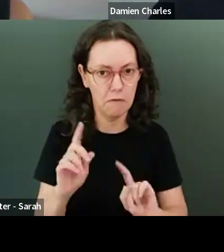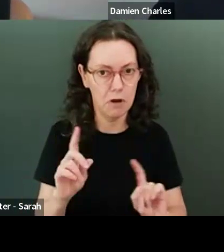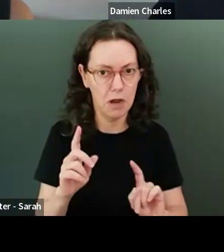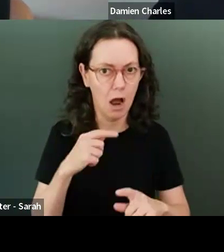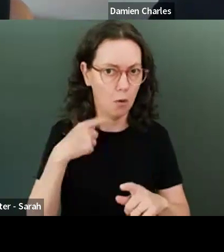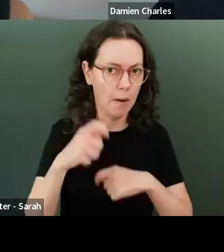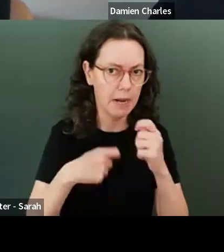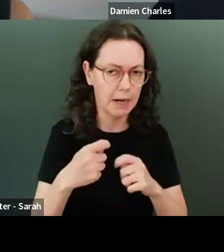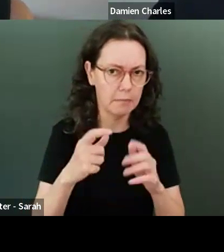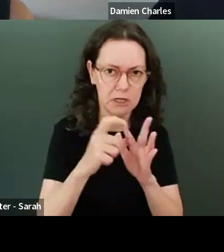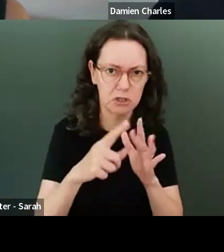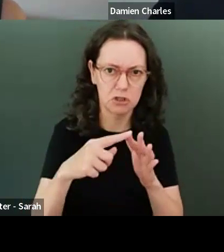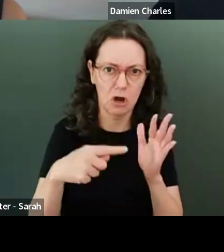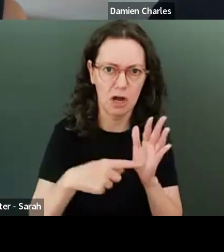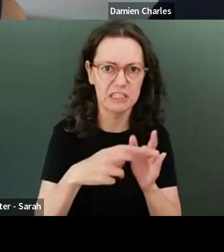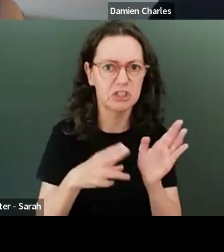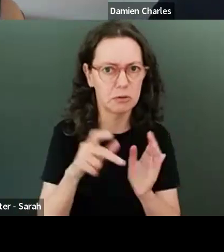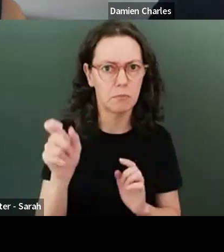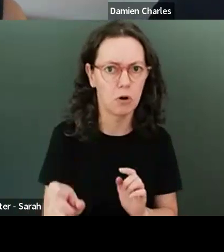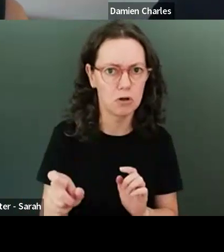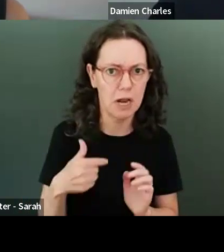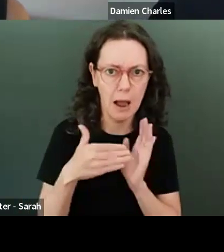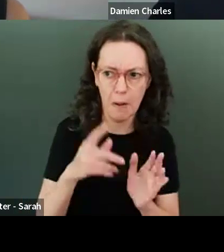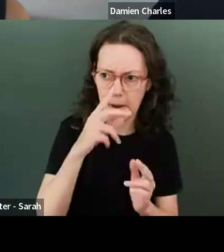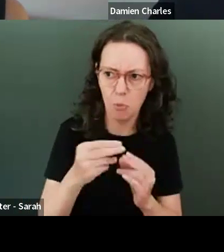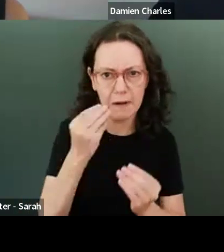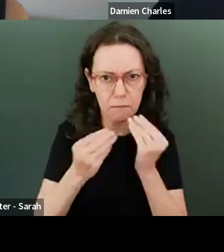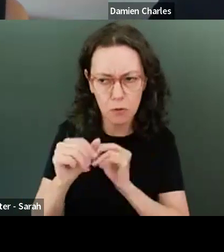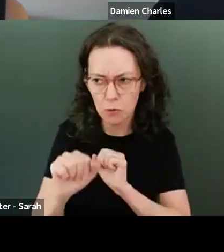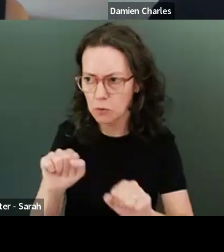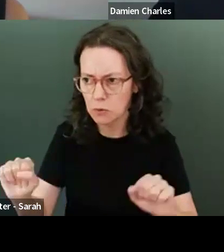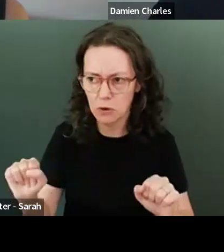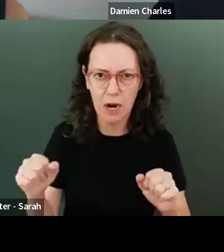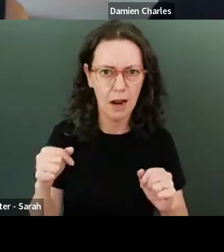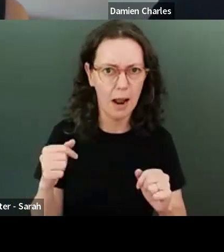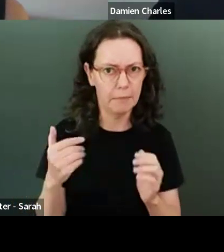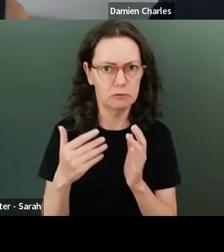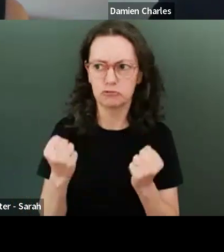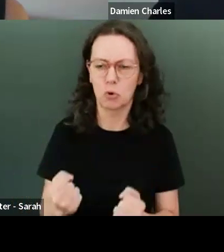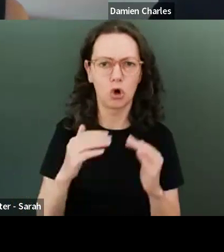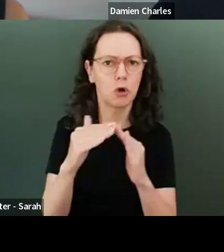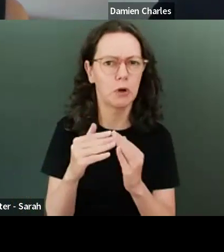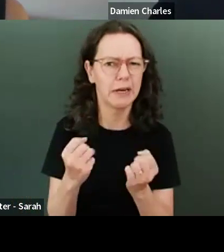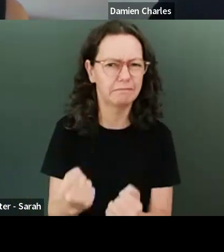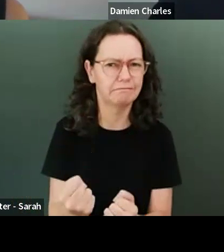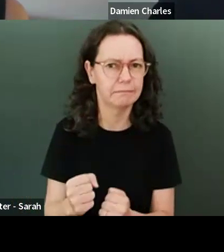dietician where I can still help people but it's also still Community